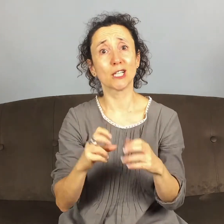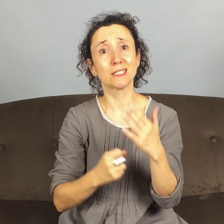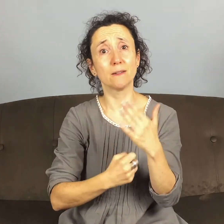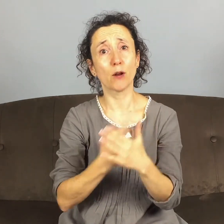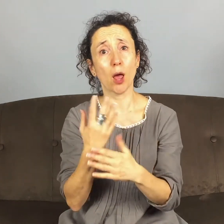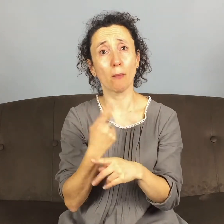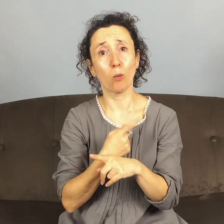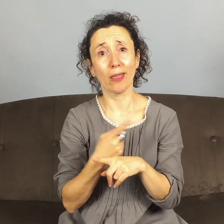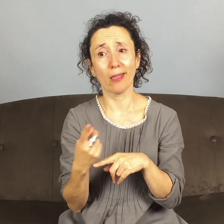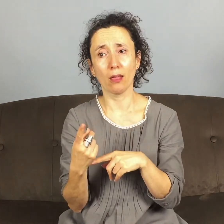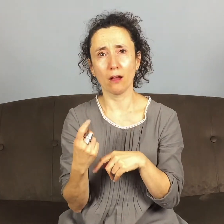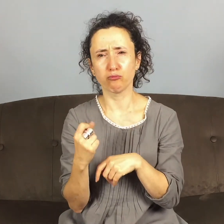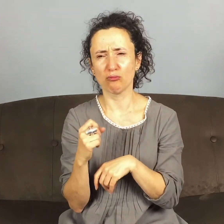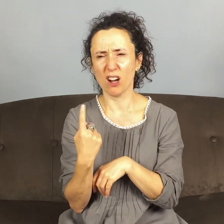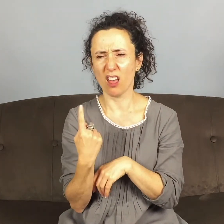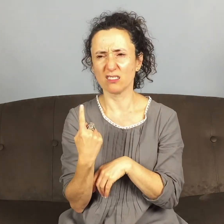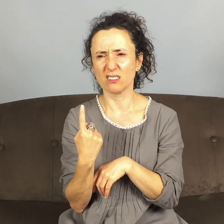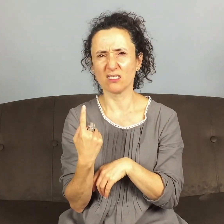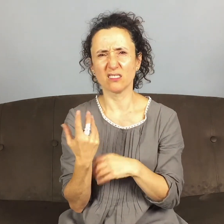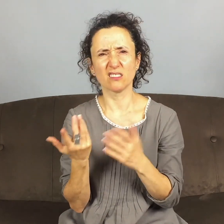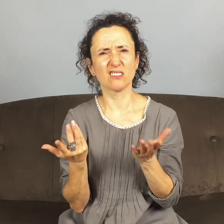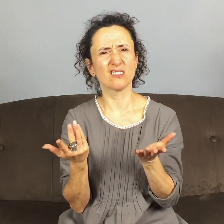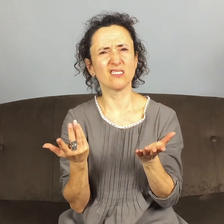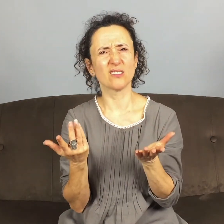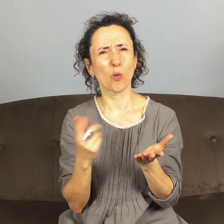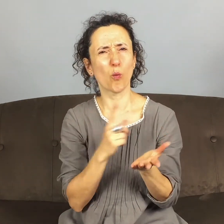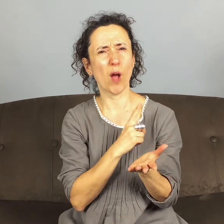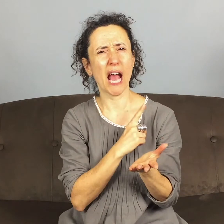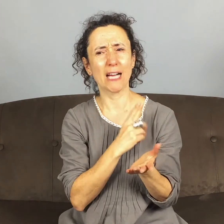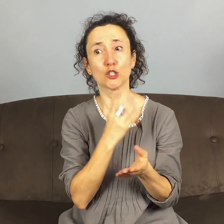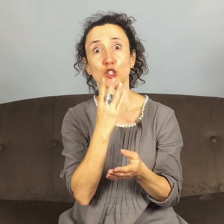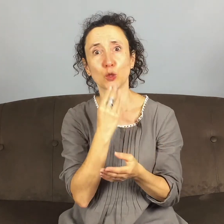It was during the research and development week for the play that I realised that having